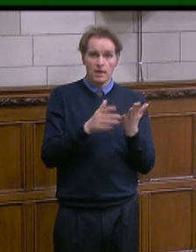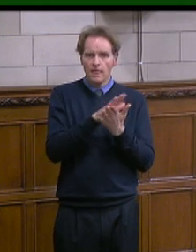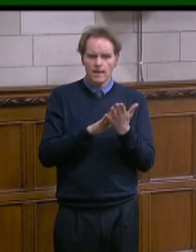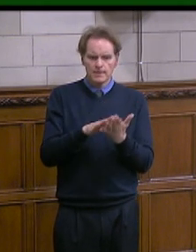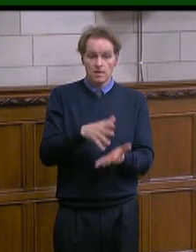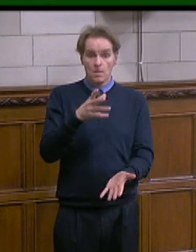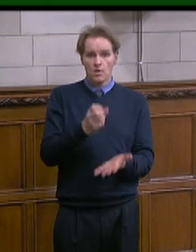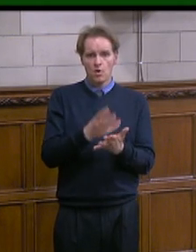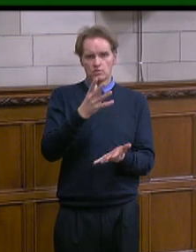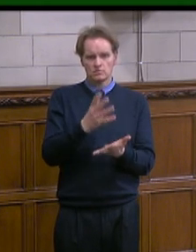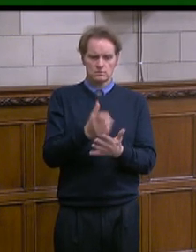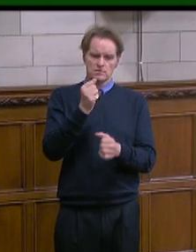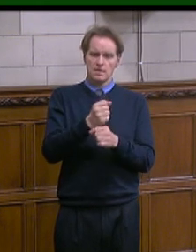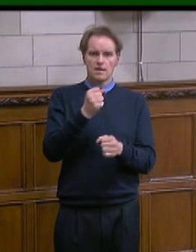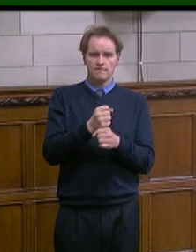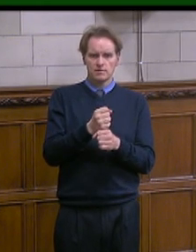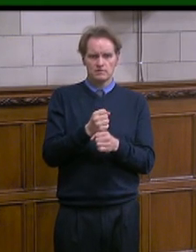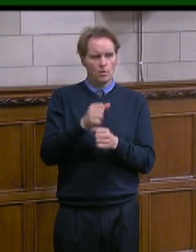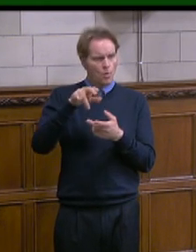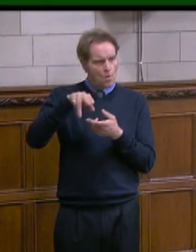for Government programmes such as Access to Work.